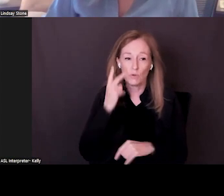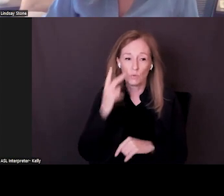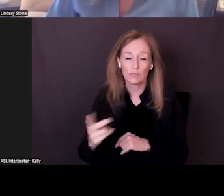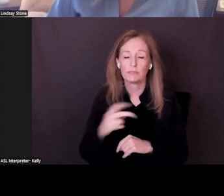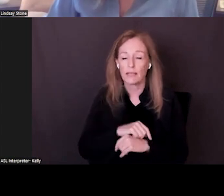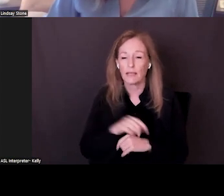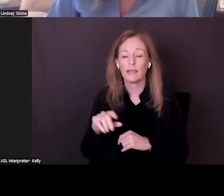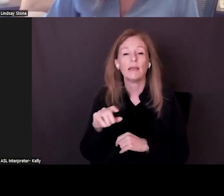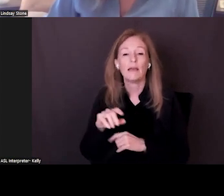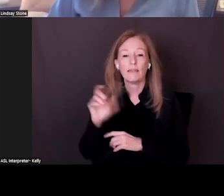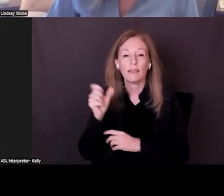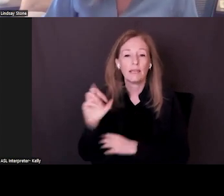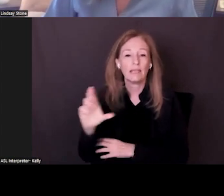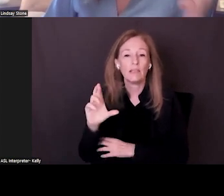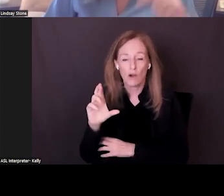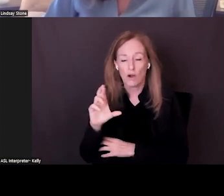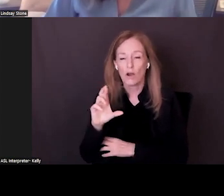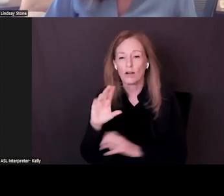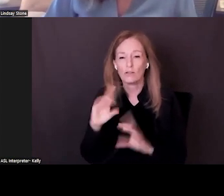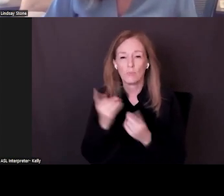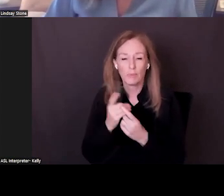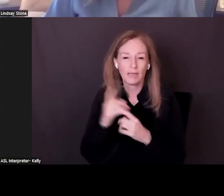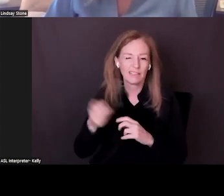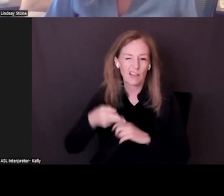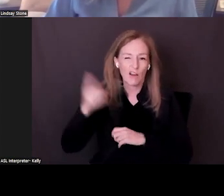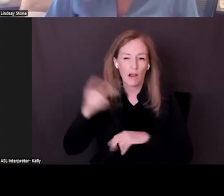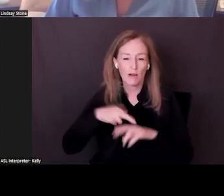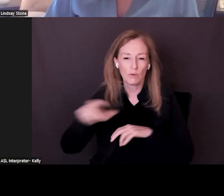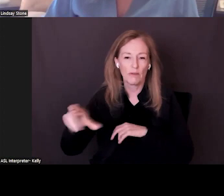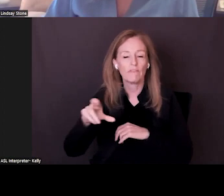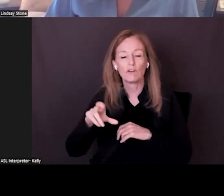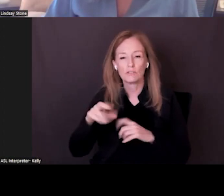IS THE HIGHEST REFERRAL SOURCE. I LOVE THAT THE SELF REFERRAL IS SECOND.